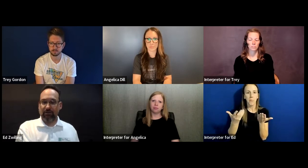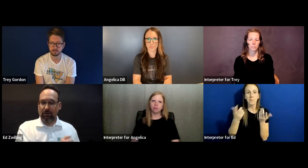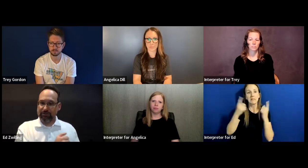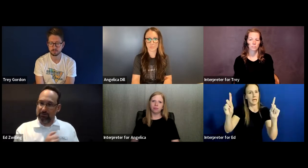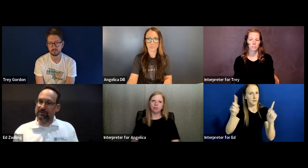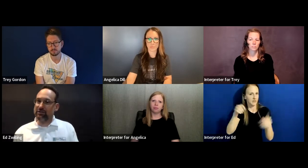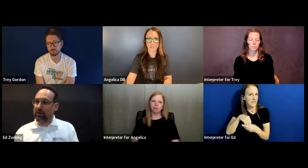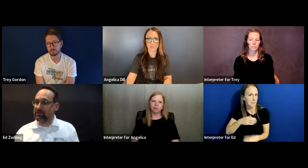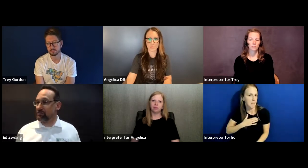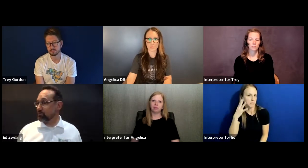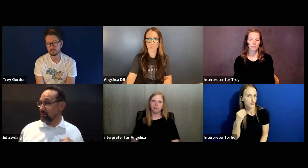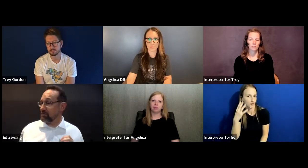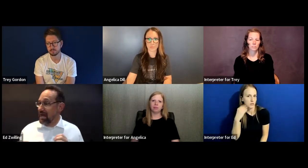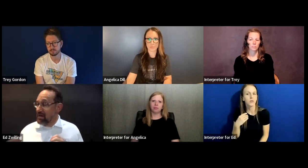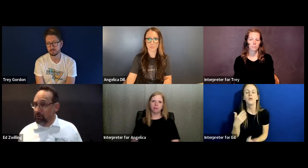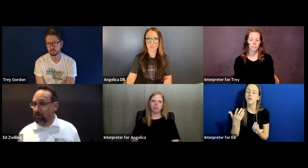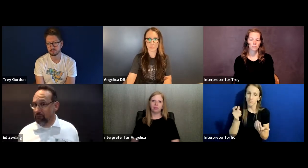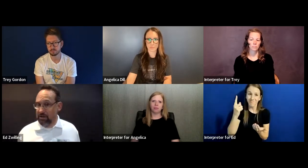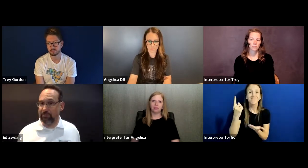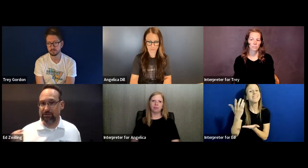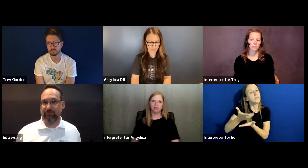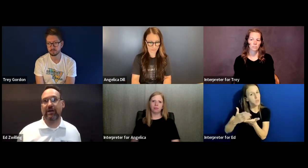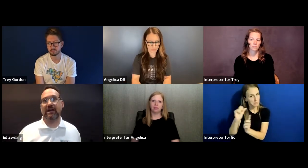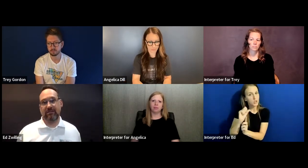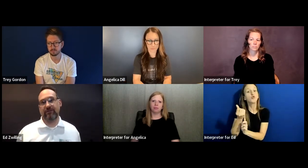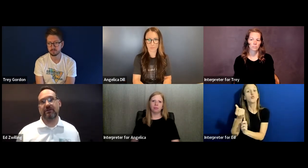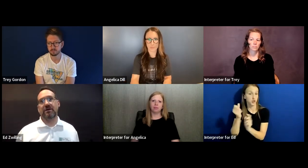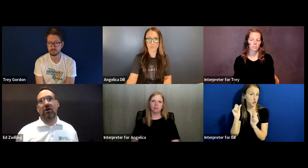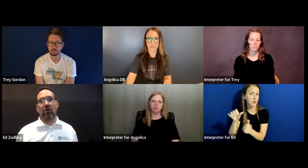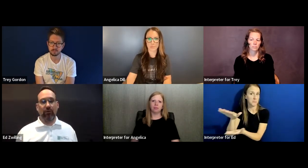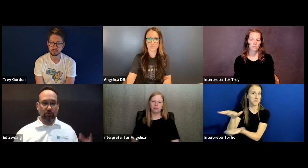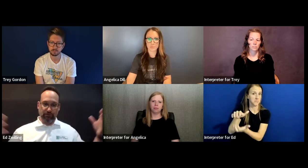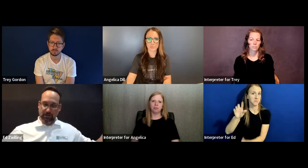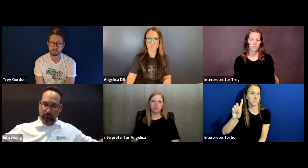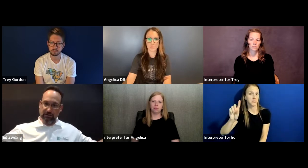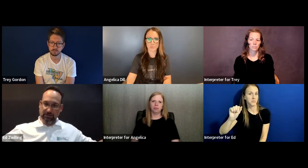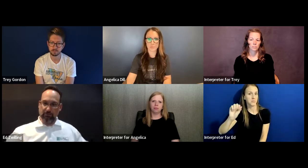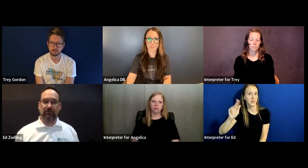there are certain situations when you can recover damages for that even although there's a recent